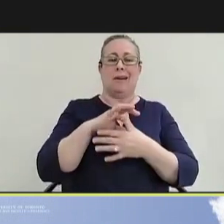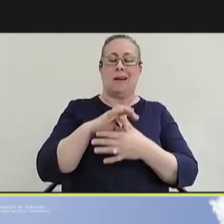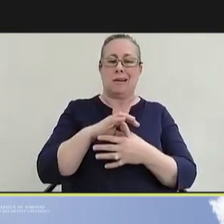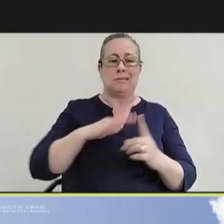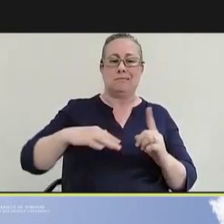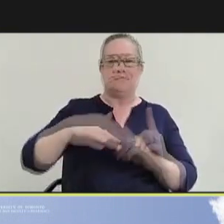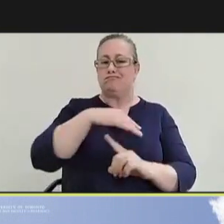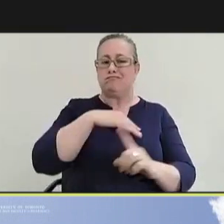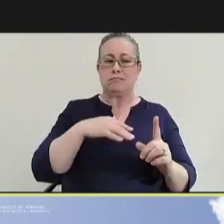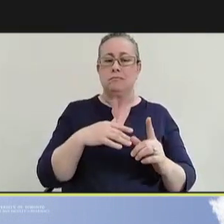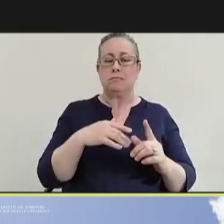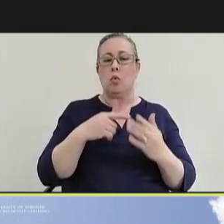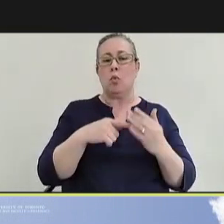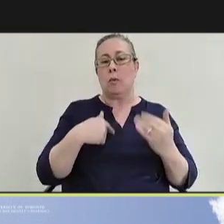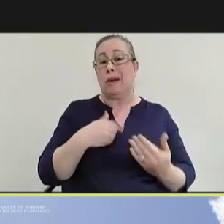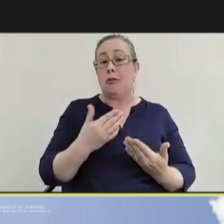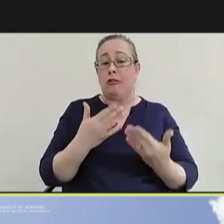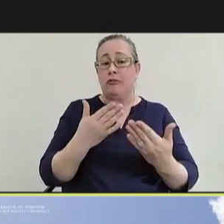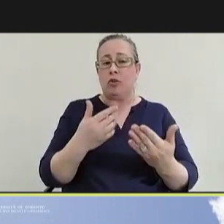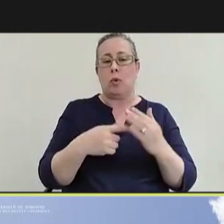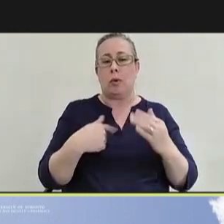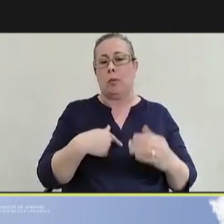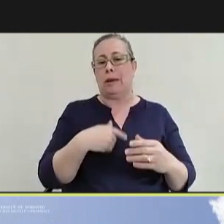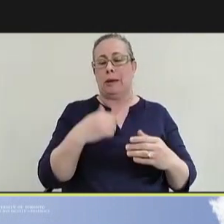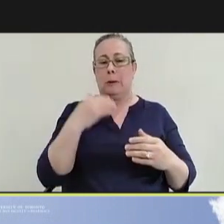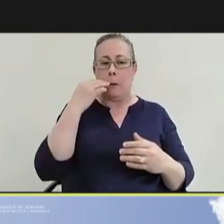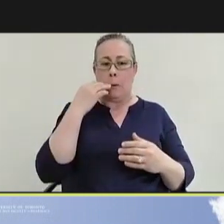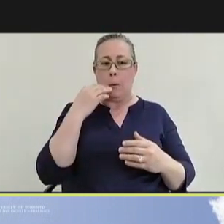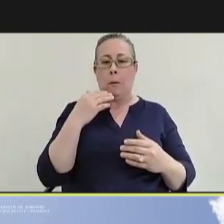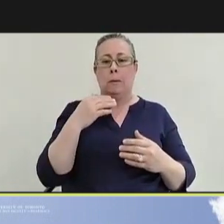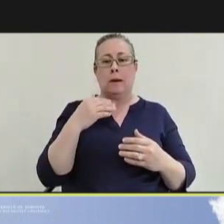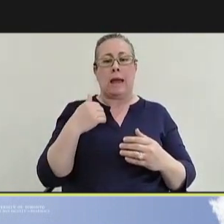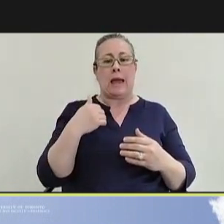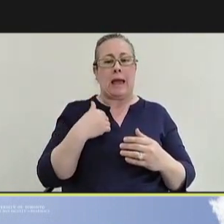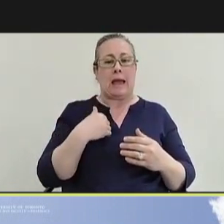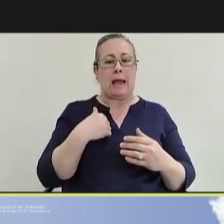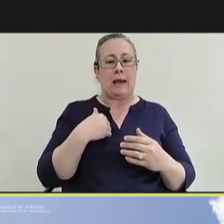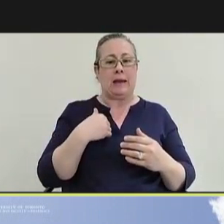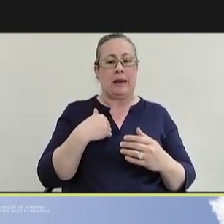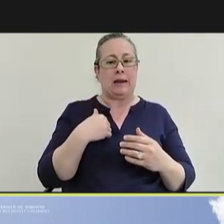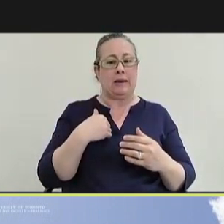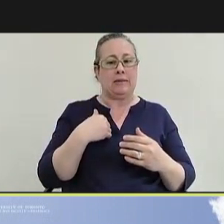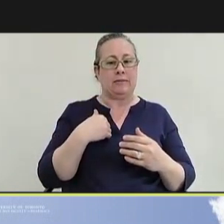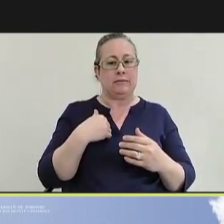thing. And if we continue on the right, you see a version of the checklist that was created for,